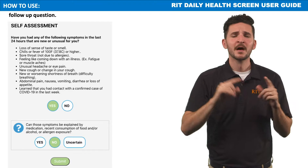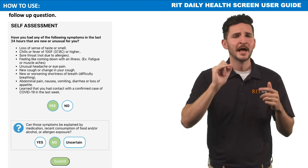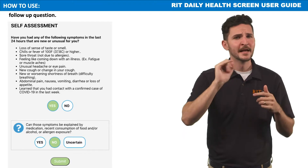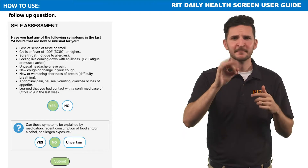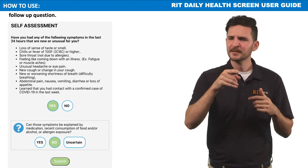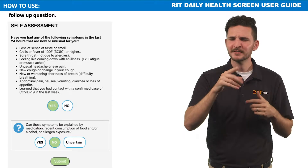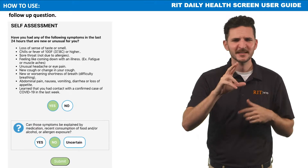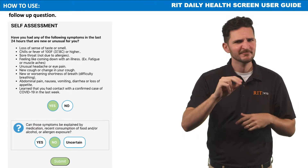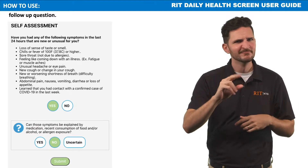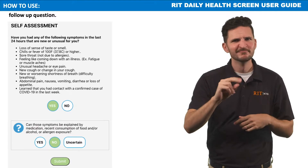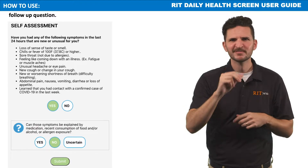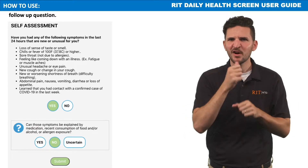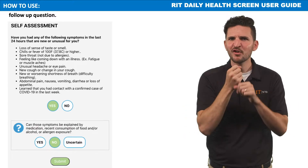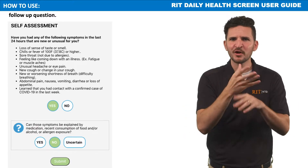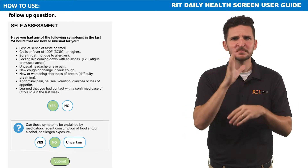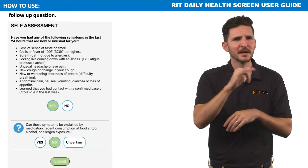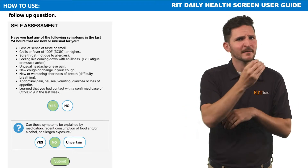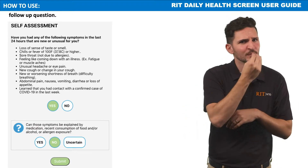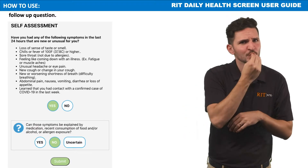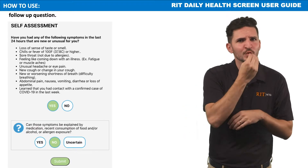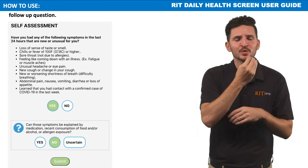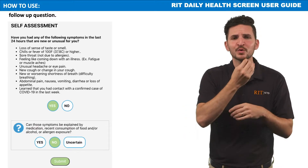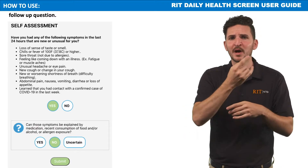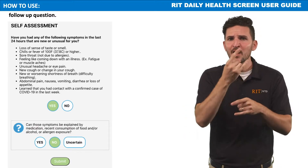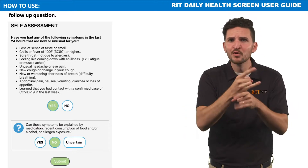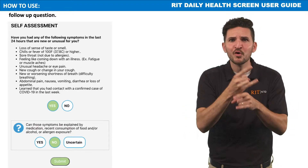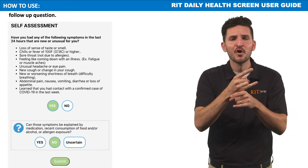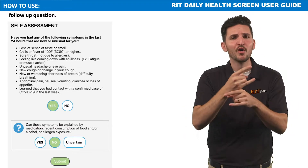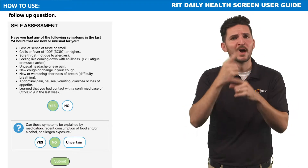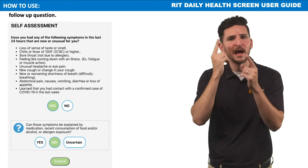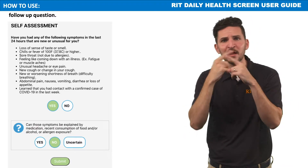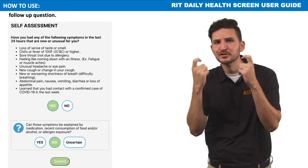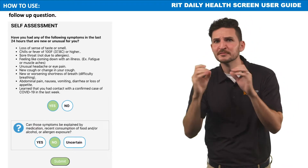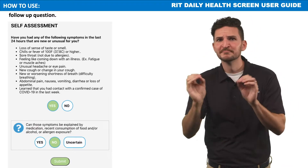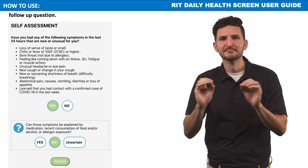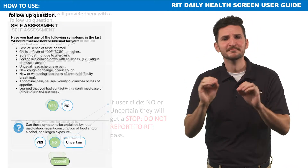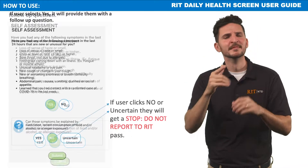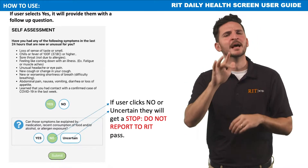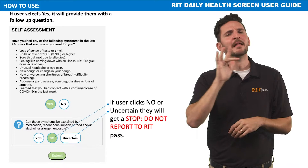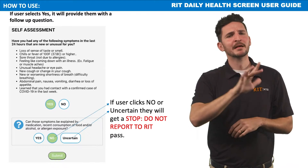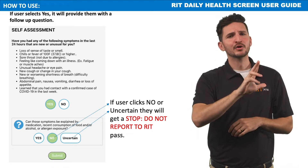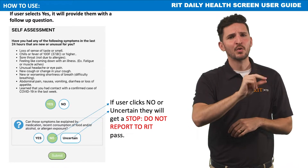But, if your symptoms are not a result of medication, food, alcohol, or allergies,